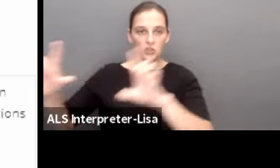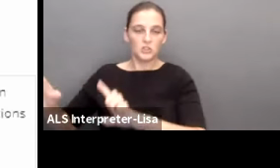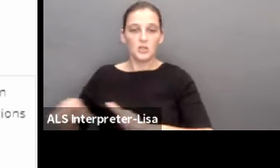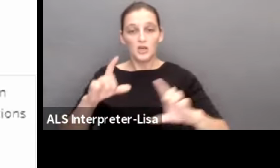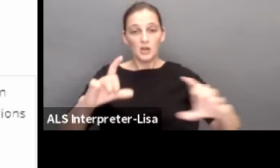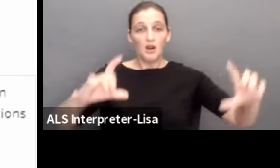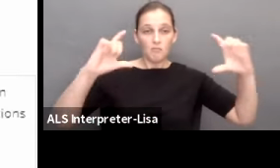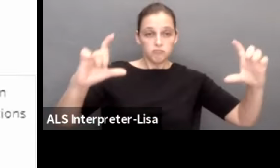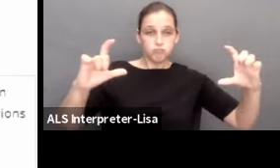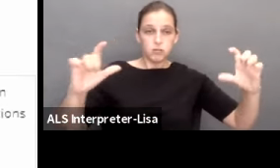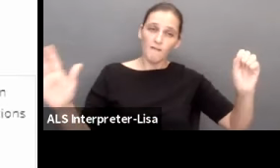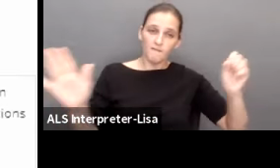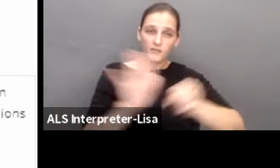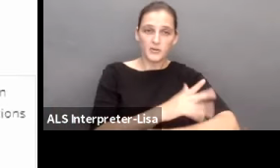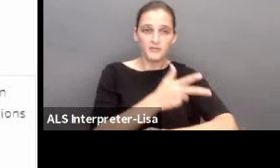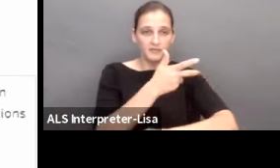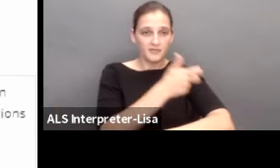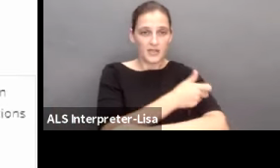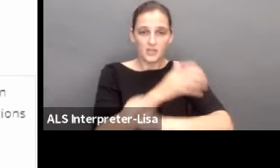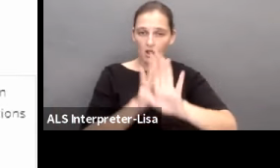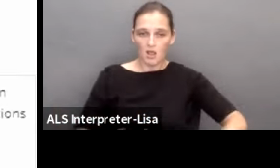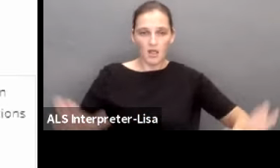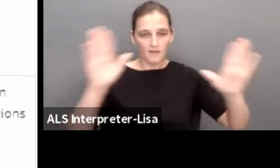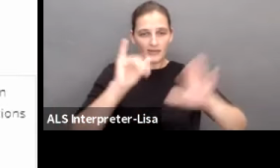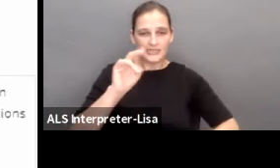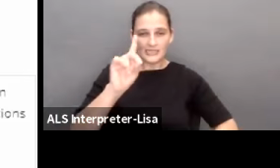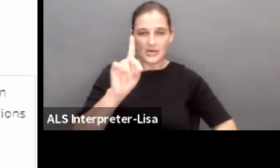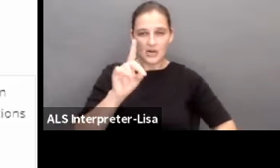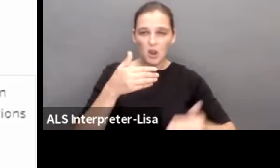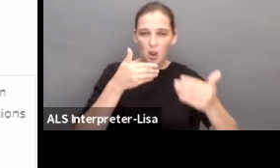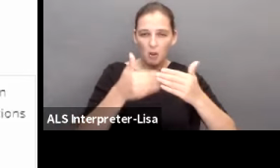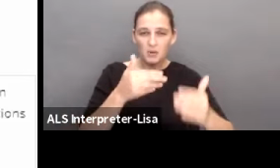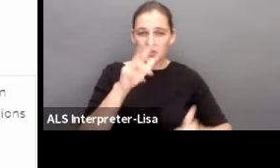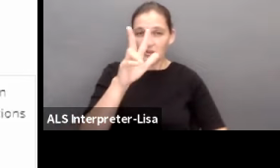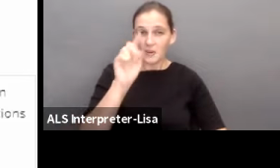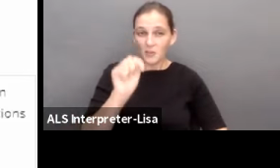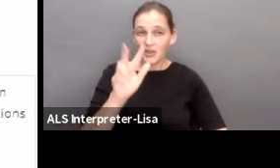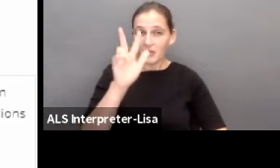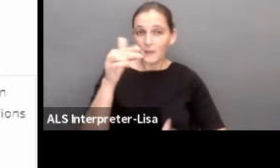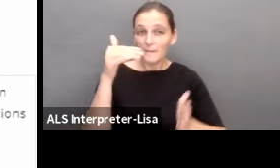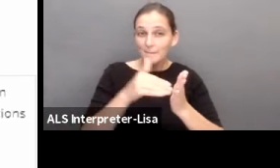been fully vaccinated and Indiana we're almost at 3.3 million people, I hope to get there